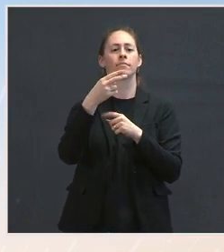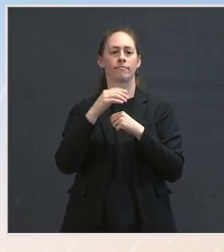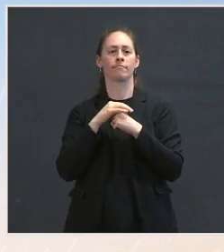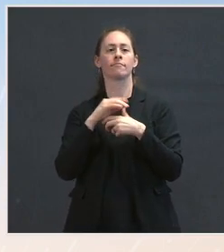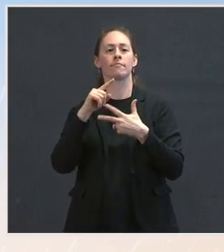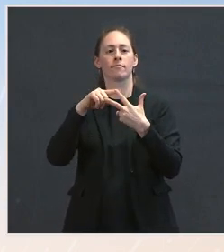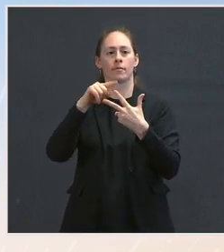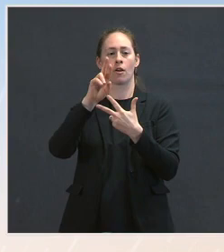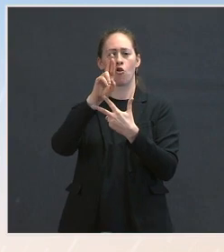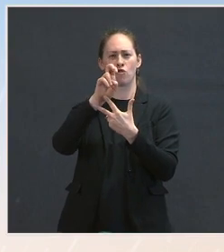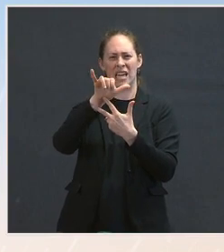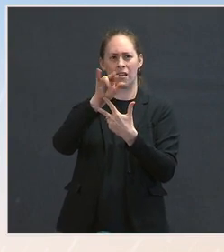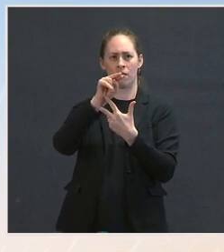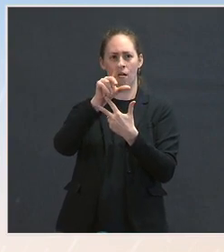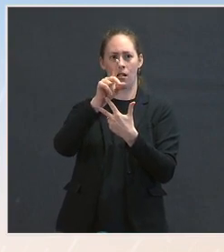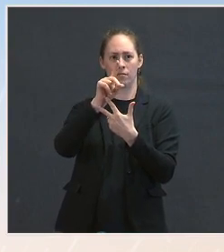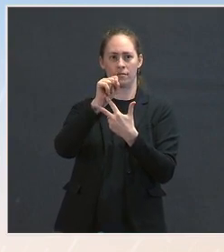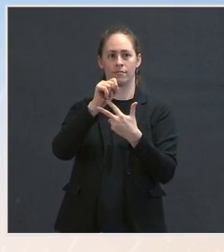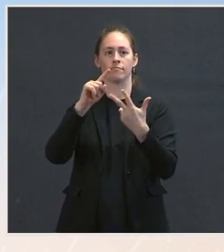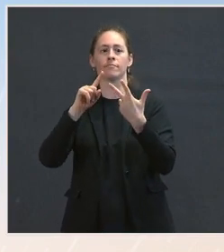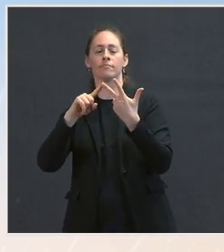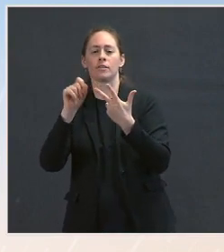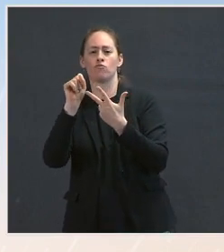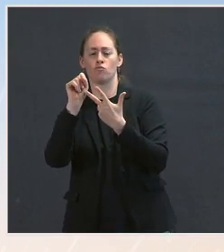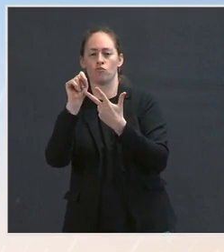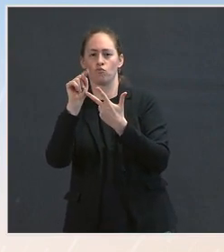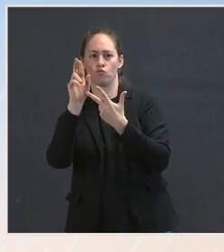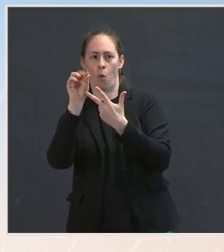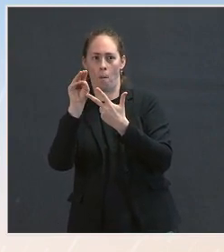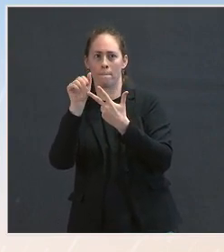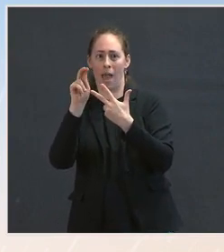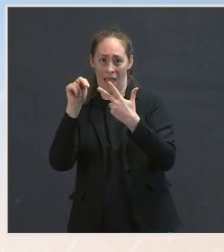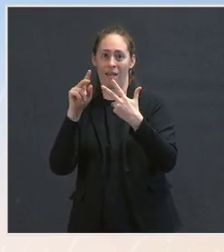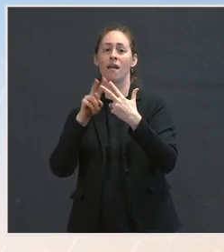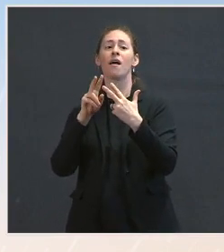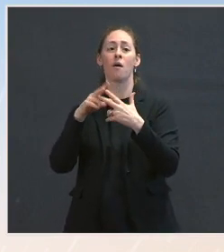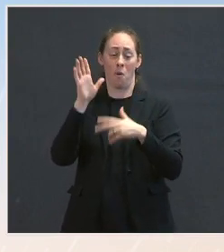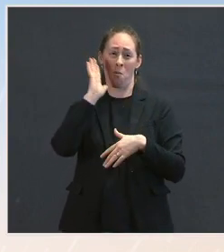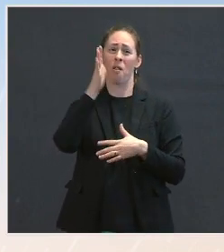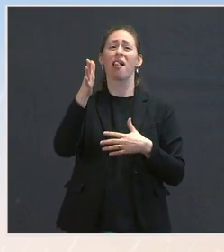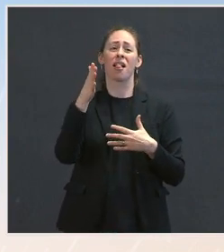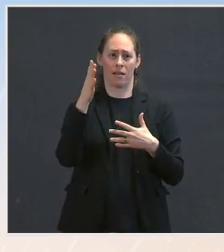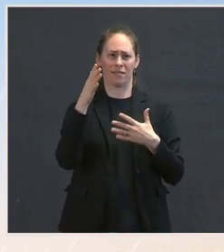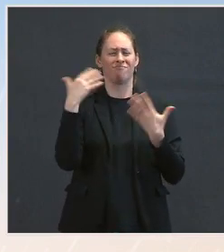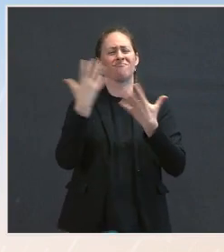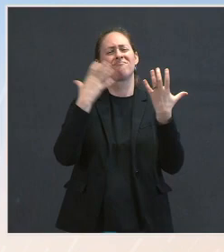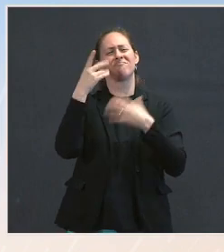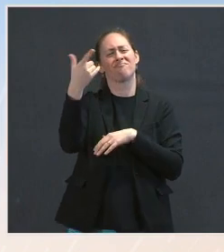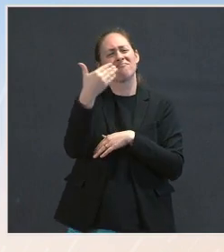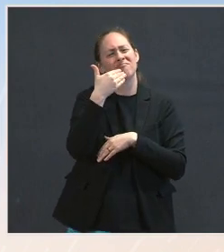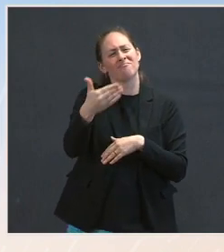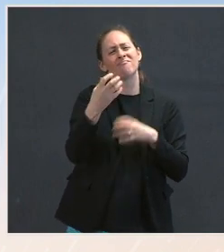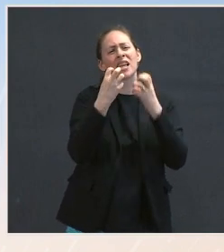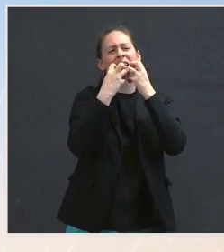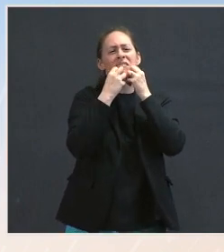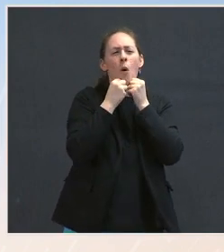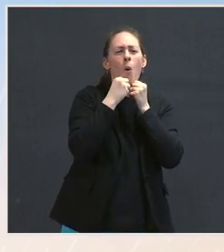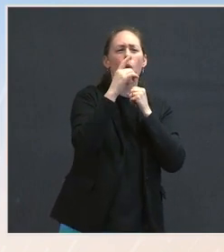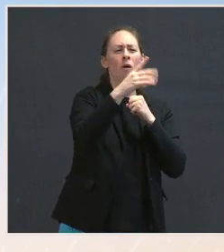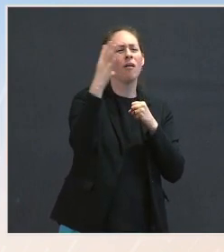And the American people highly value the Postal Service and the men and women who deliver our mail every day. And we're working hard to do exactly that.